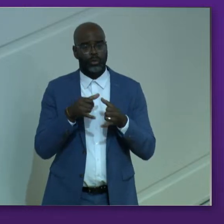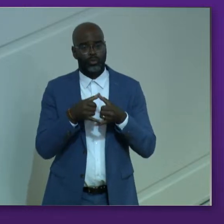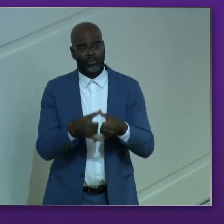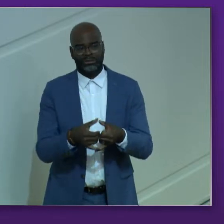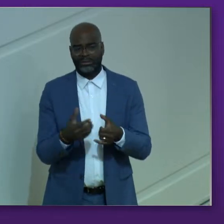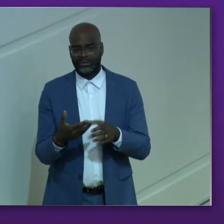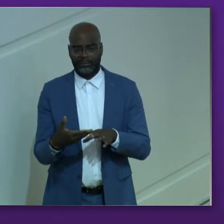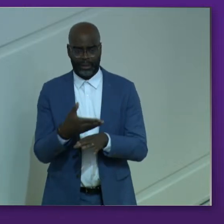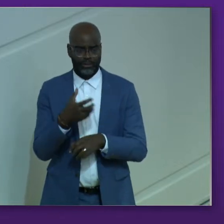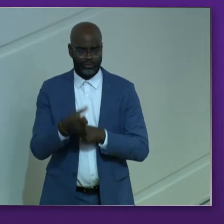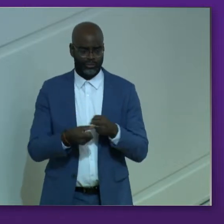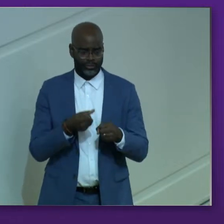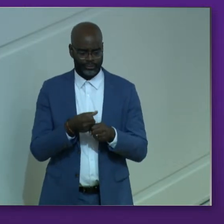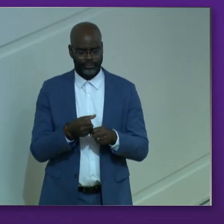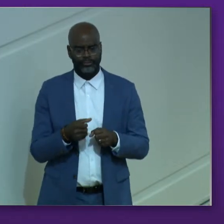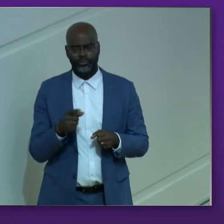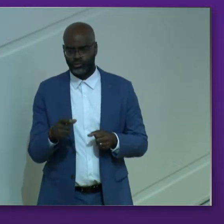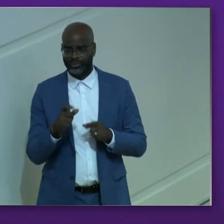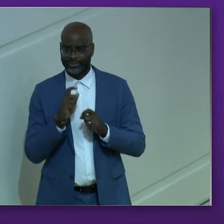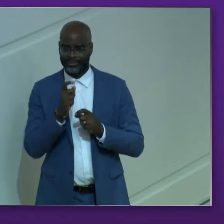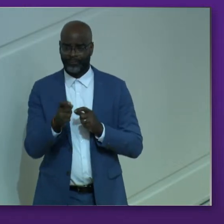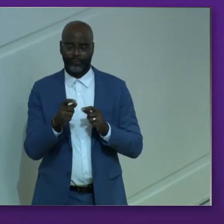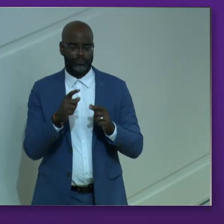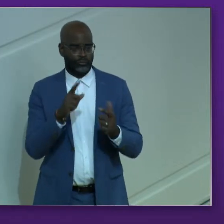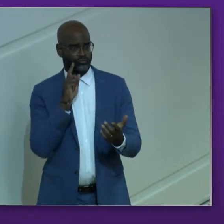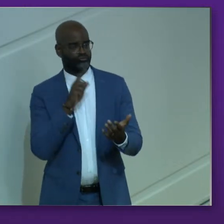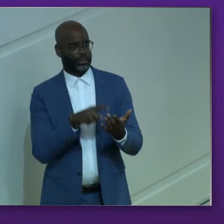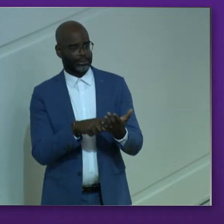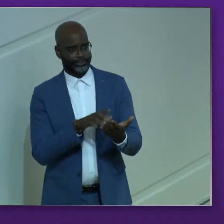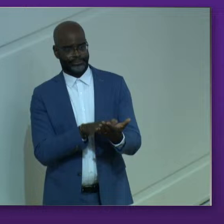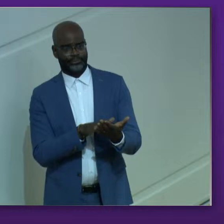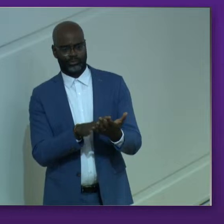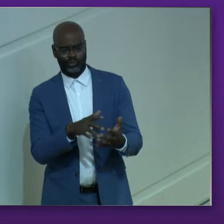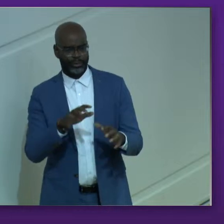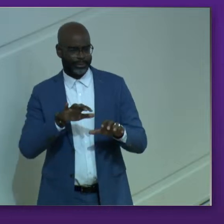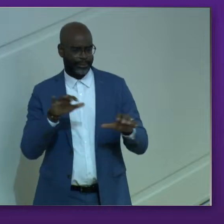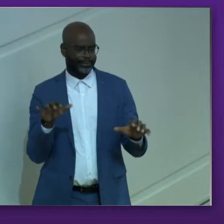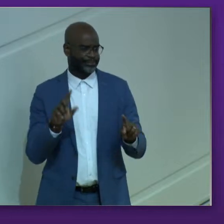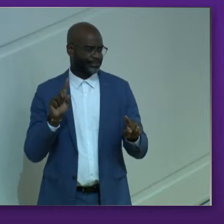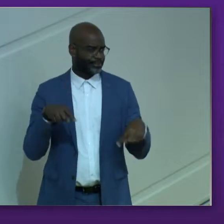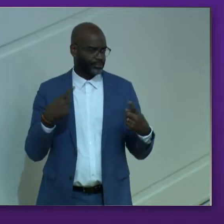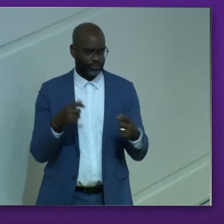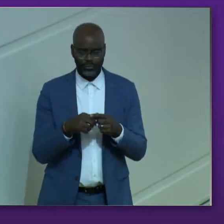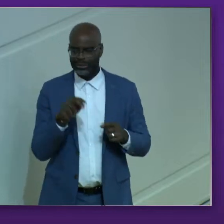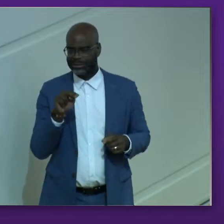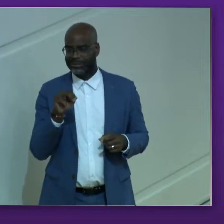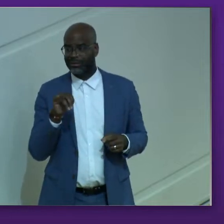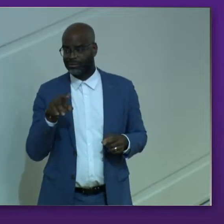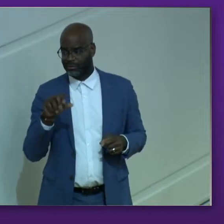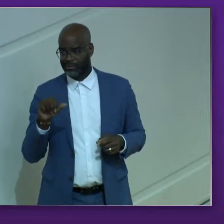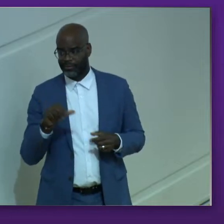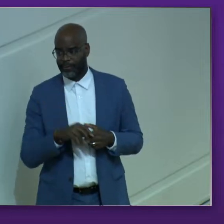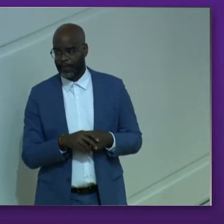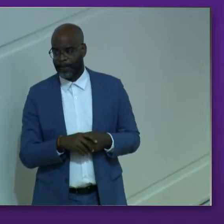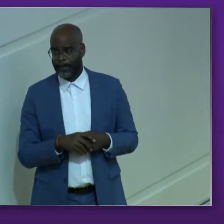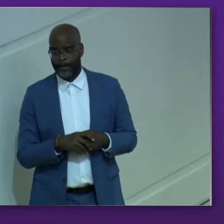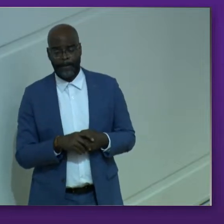ONE ASSET AND YOUR ONGOING CONTRIBUTIONS TOWARDS STUDENT SUCCESS IS GREATLY APPRECIATED.